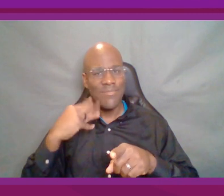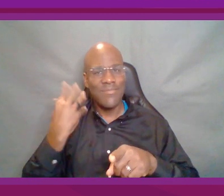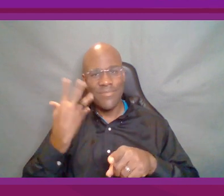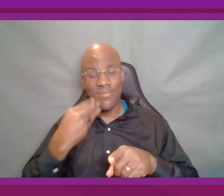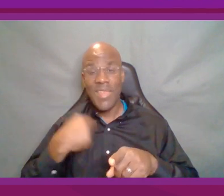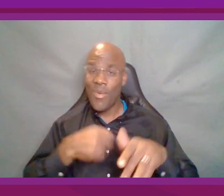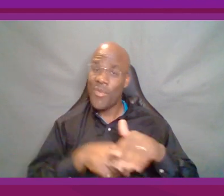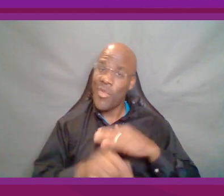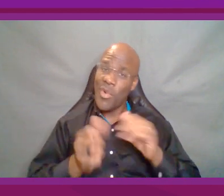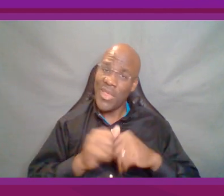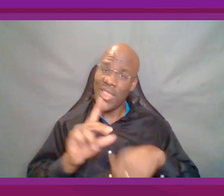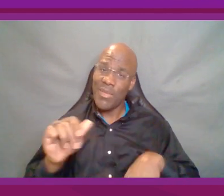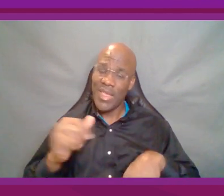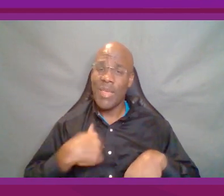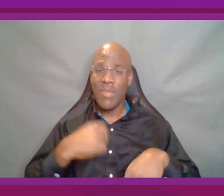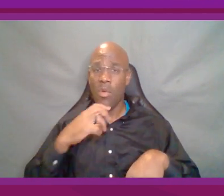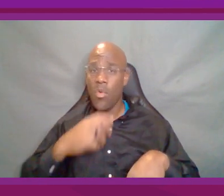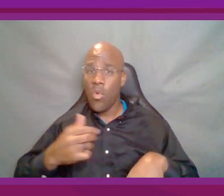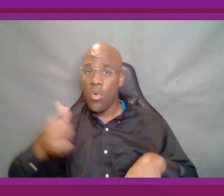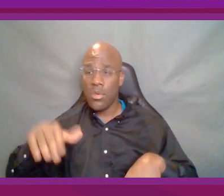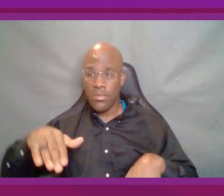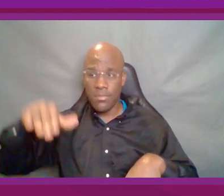fact I was born with it and it is progressive as I age.